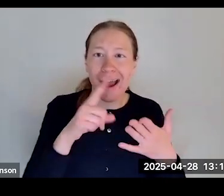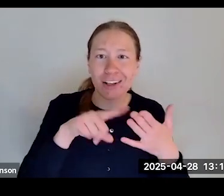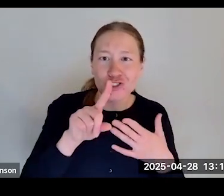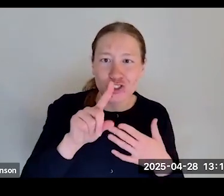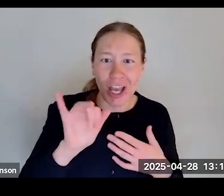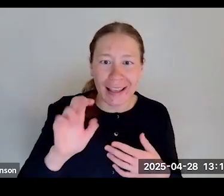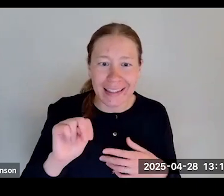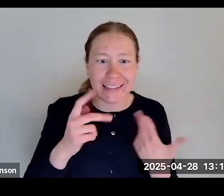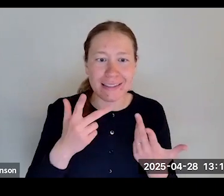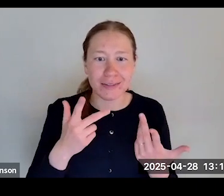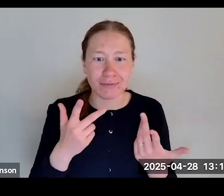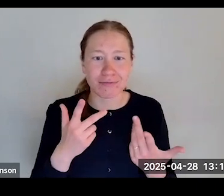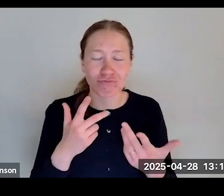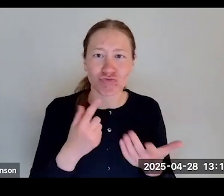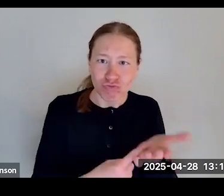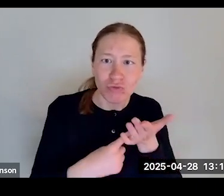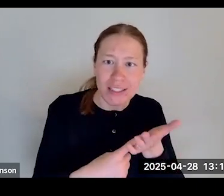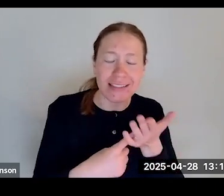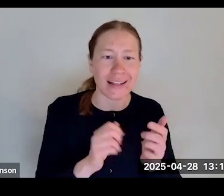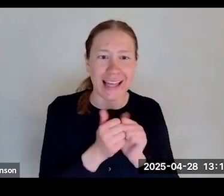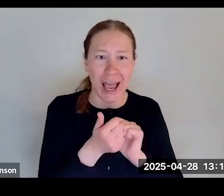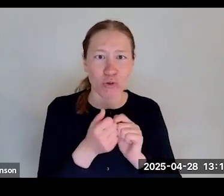with meeting those deadlines for the large projects.